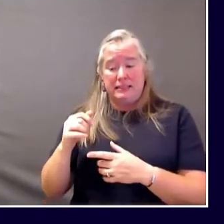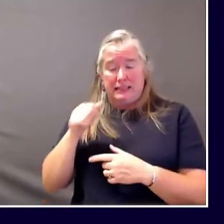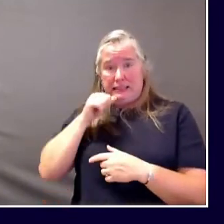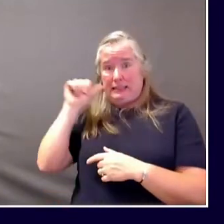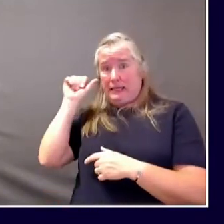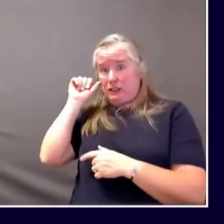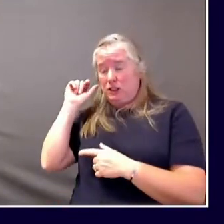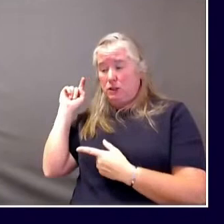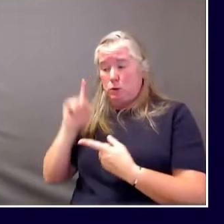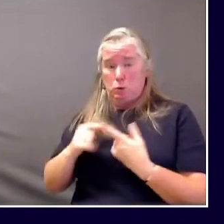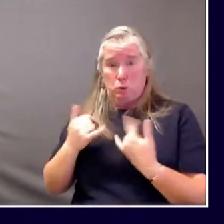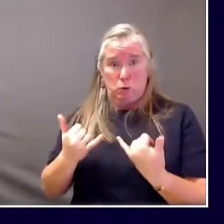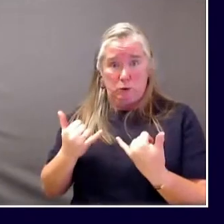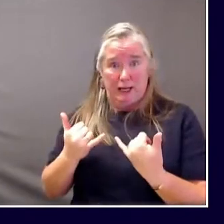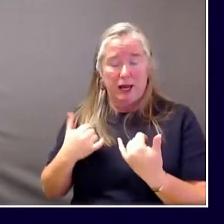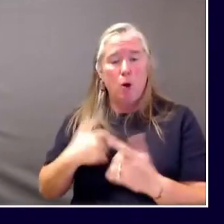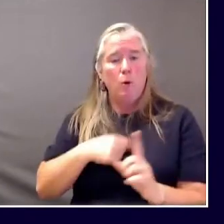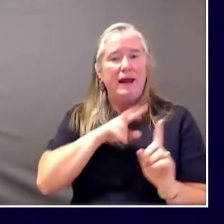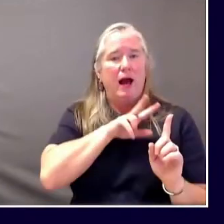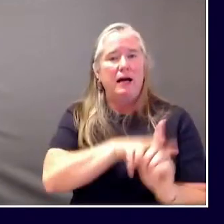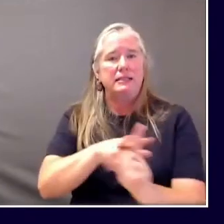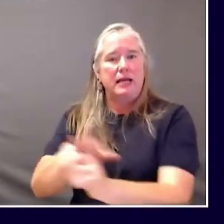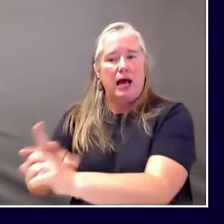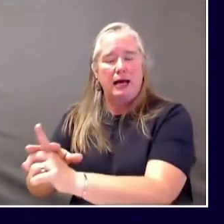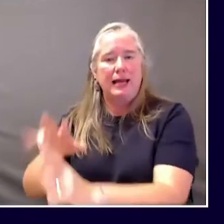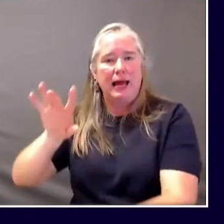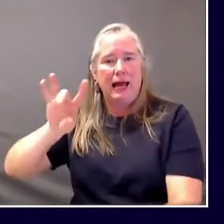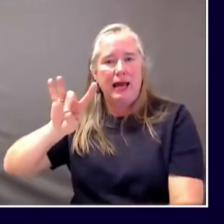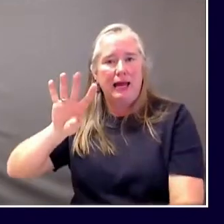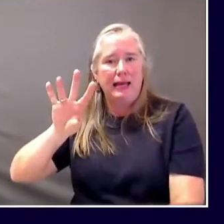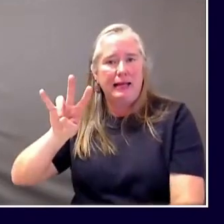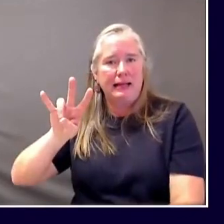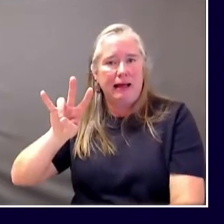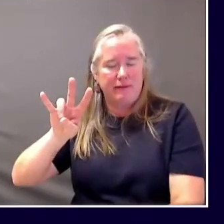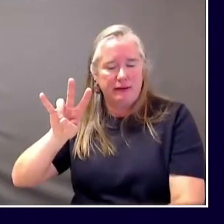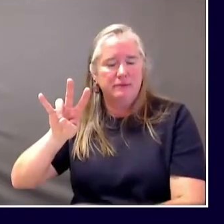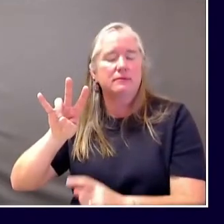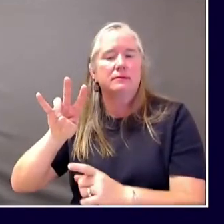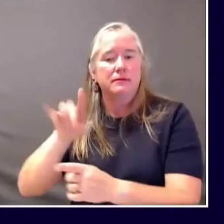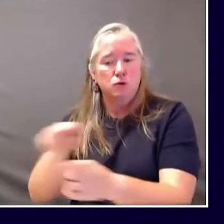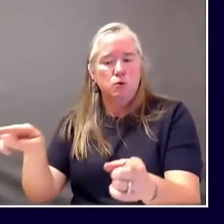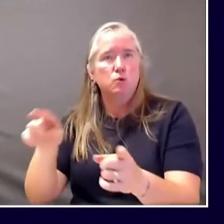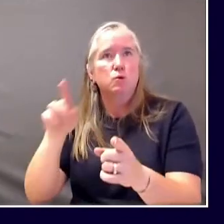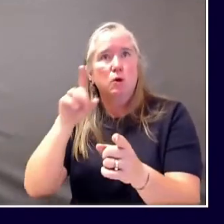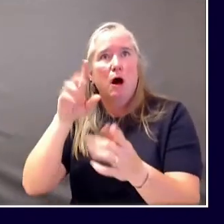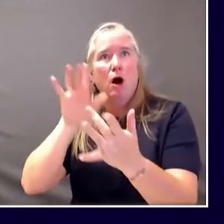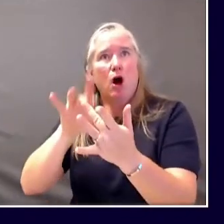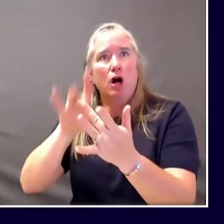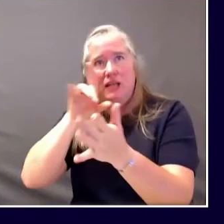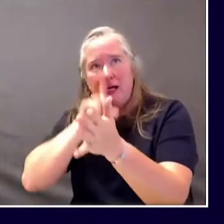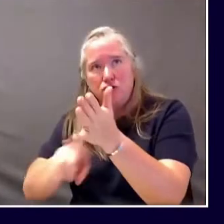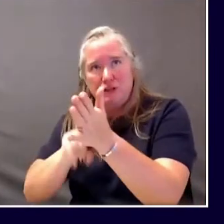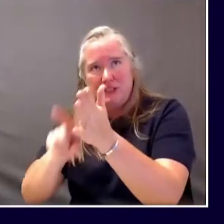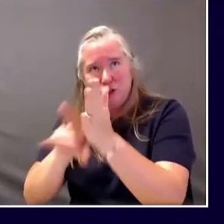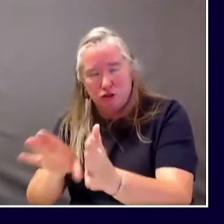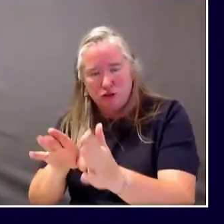through fifty seven minutes ago S. case